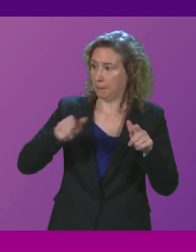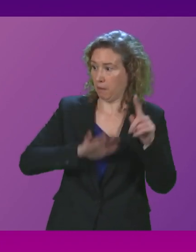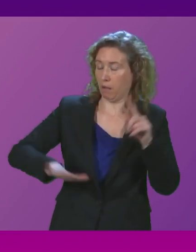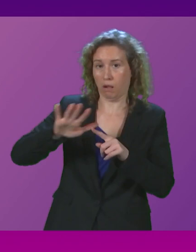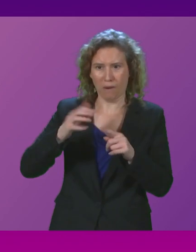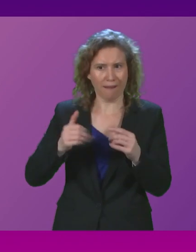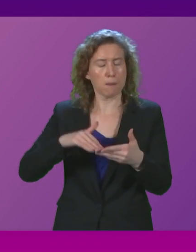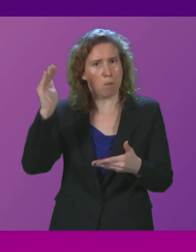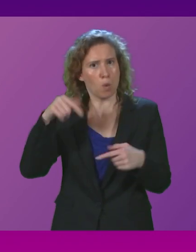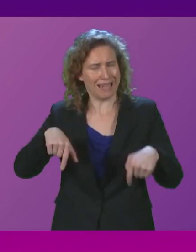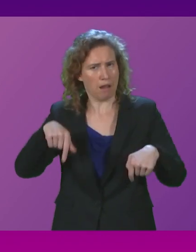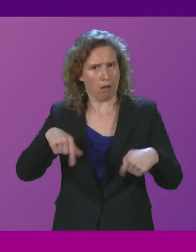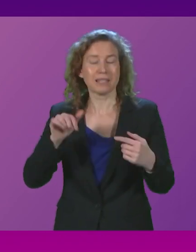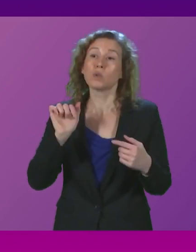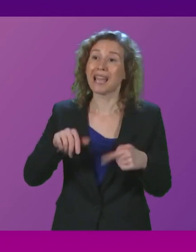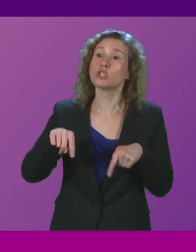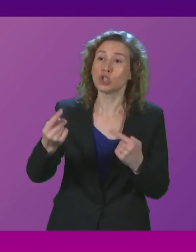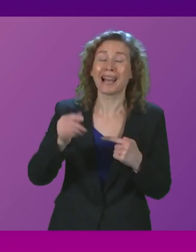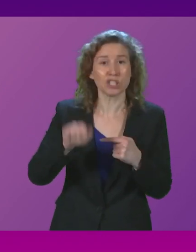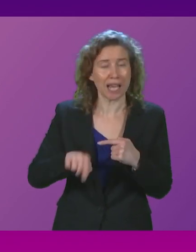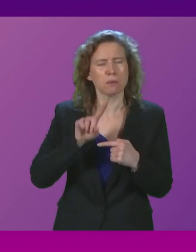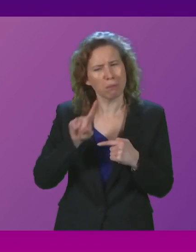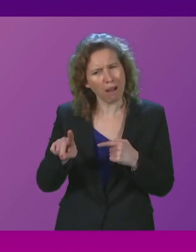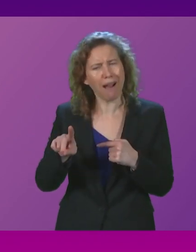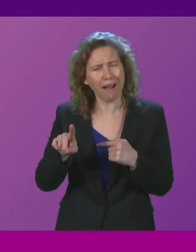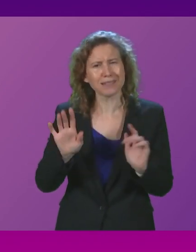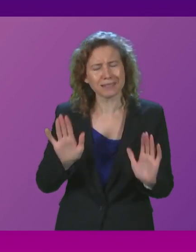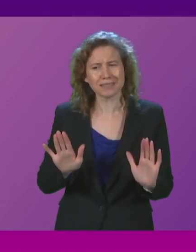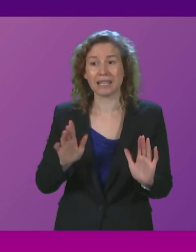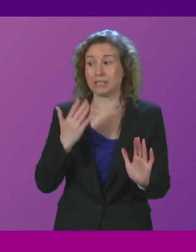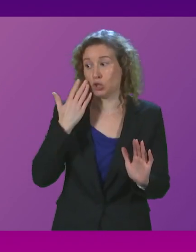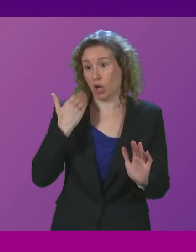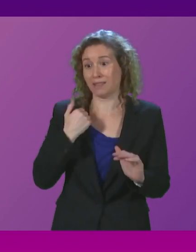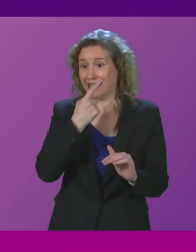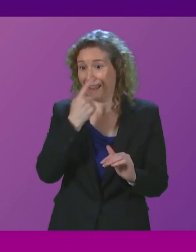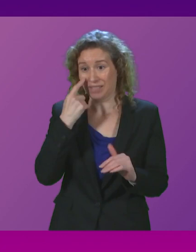Yes, there are challenges but, clearly—as has just been evidenced—action is being